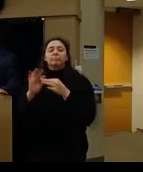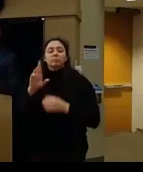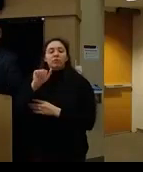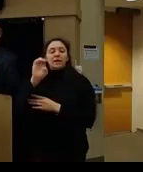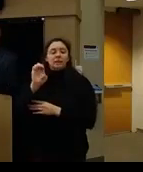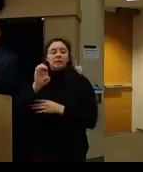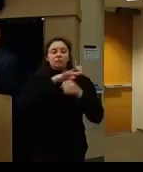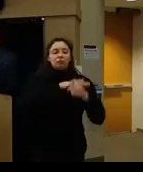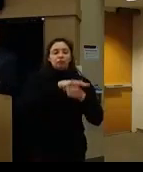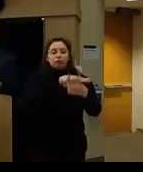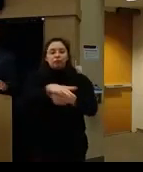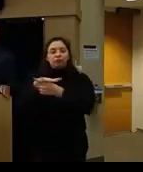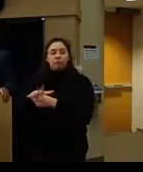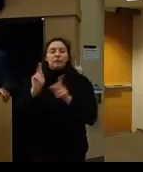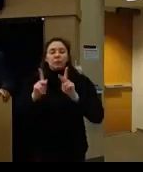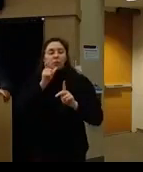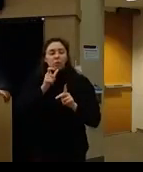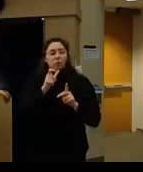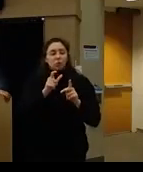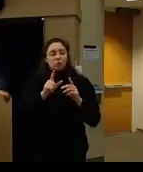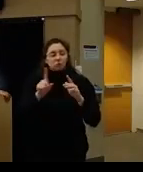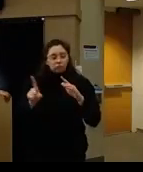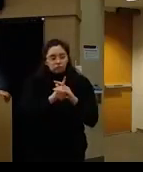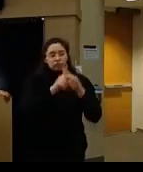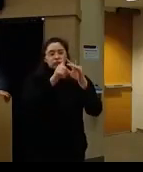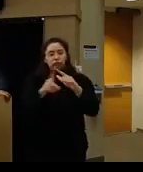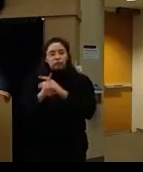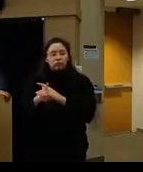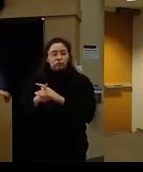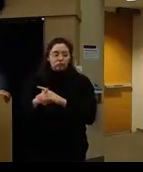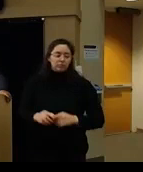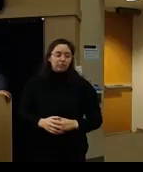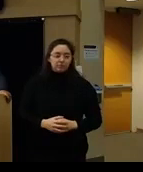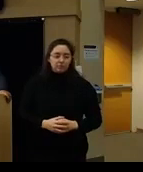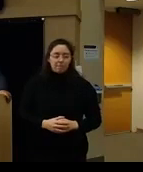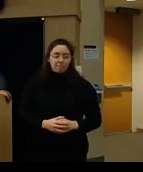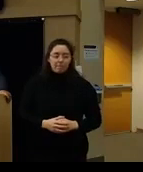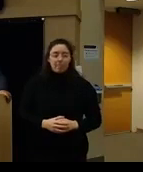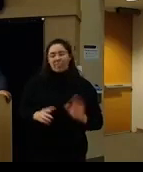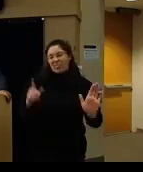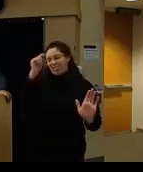talk about peoples or or descendants of but this is theoretically uh the explanation of how the